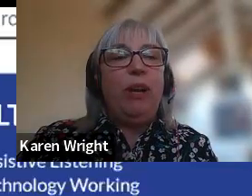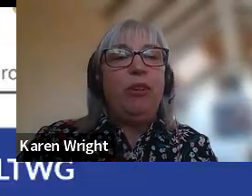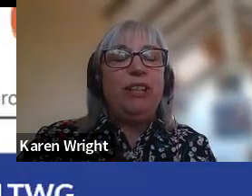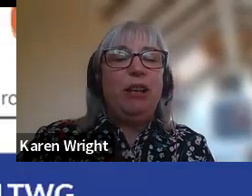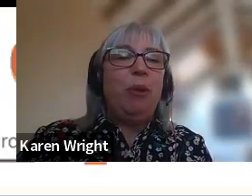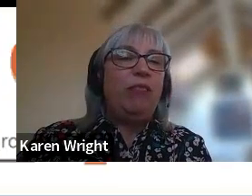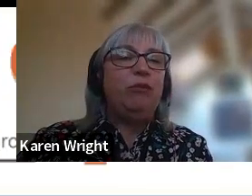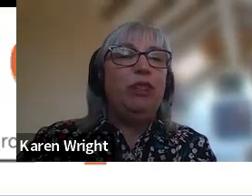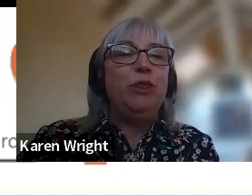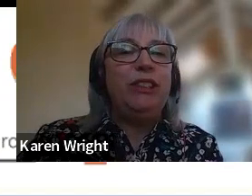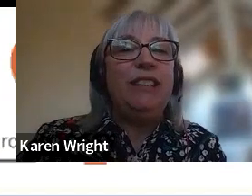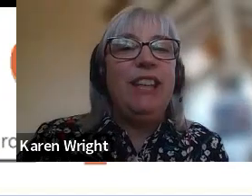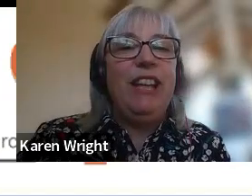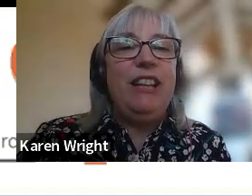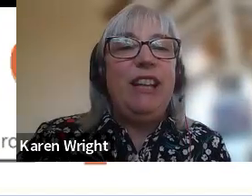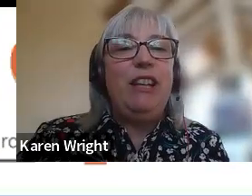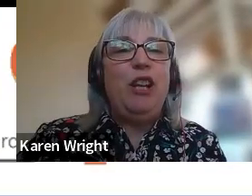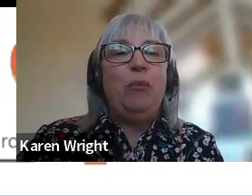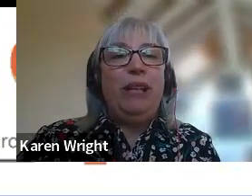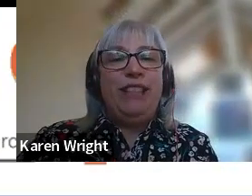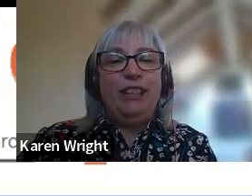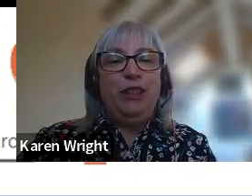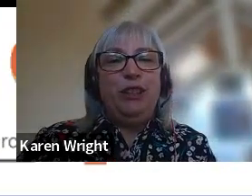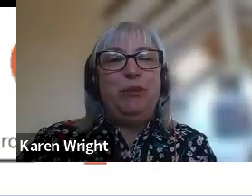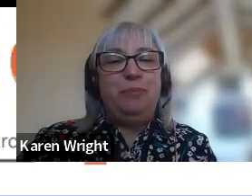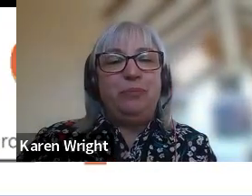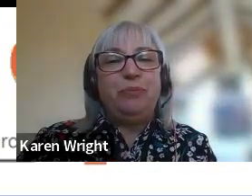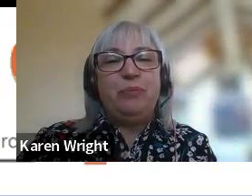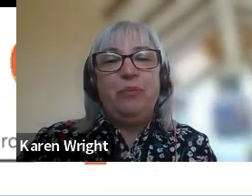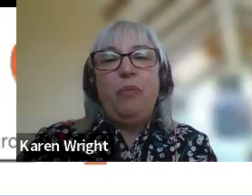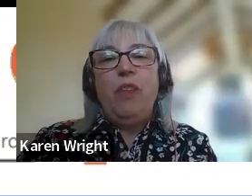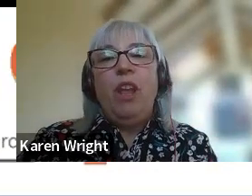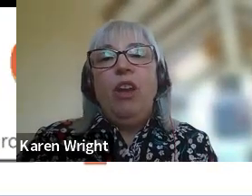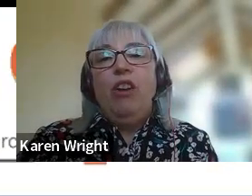or thinks they might have some resources, then please get in touch.